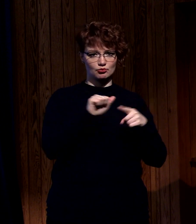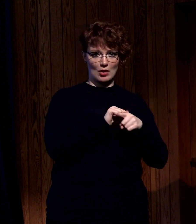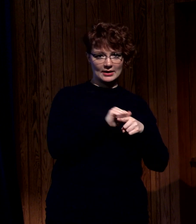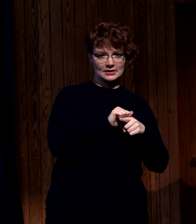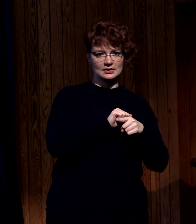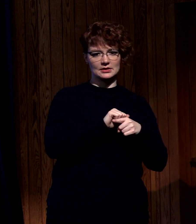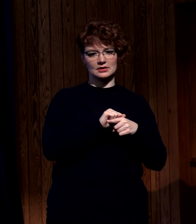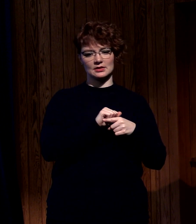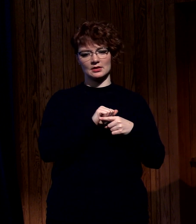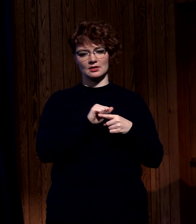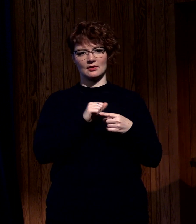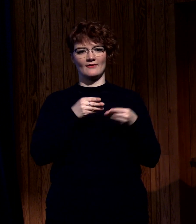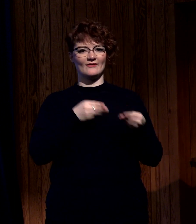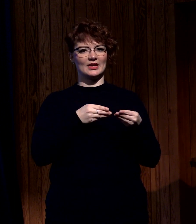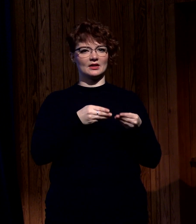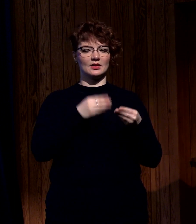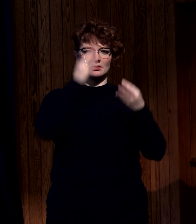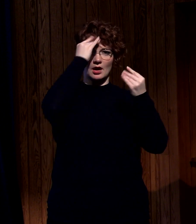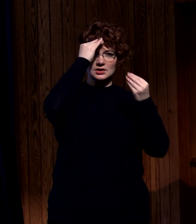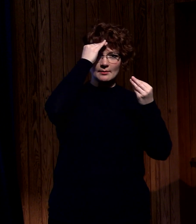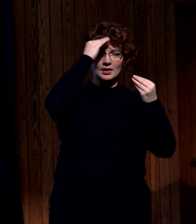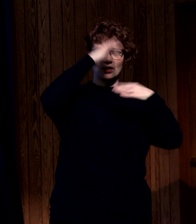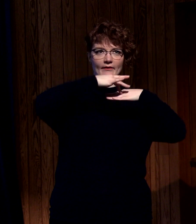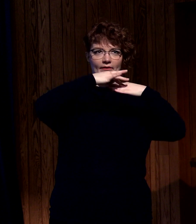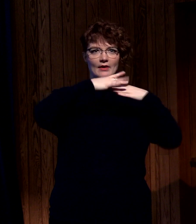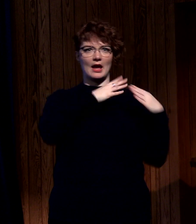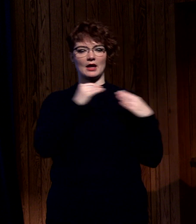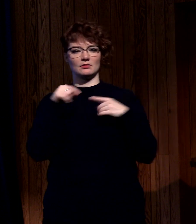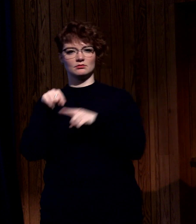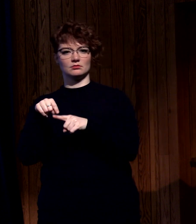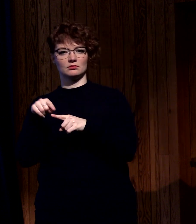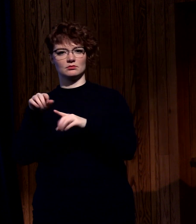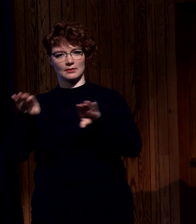life, and the active life much like the monastic monastic